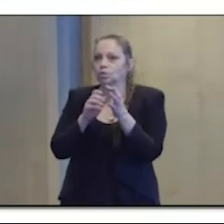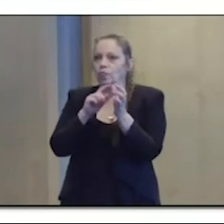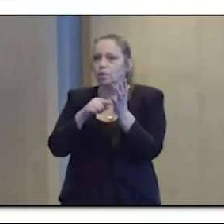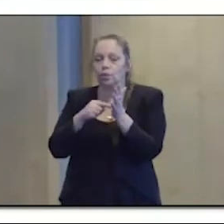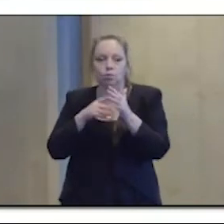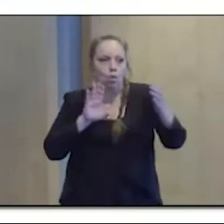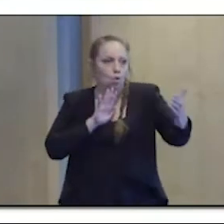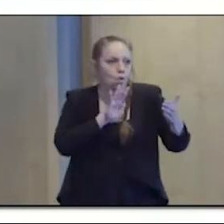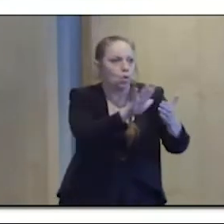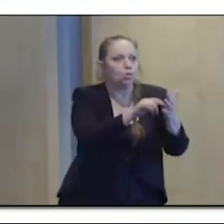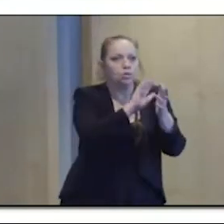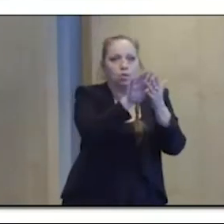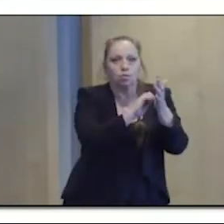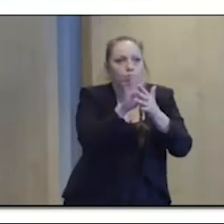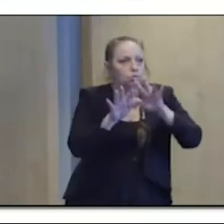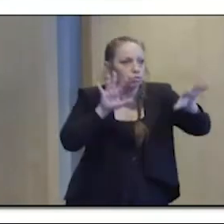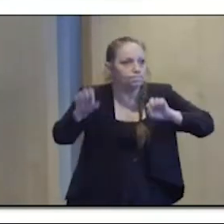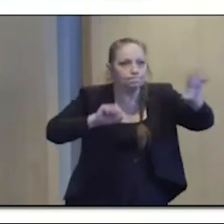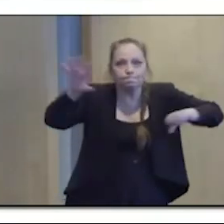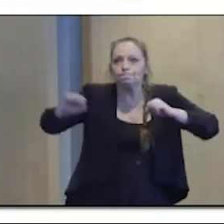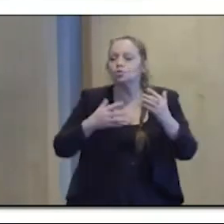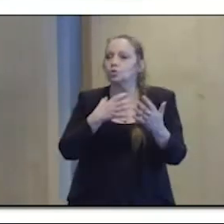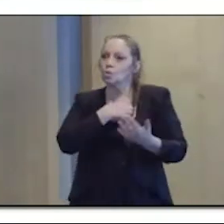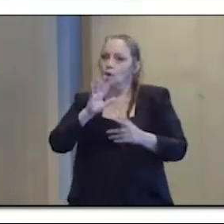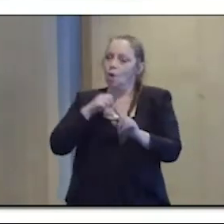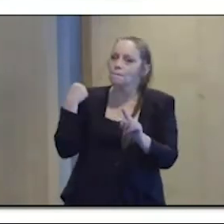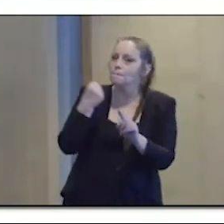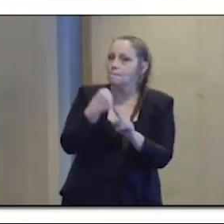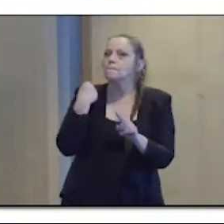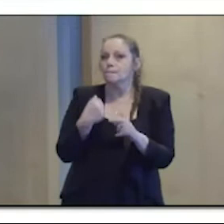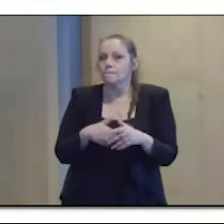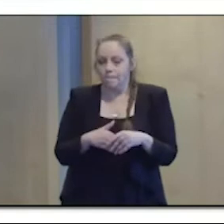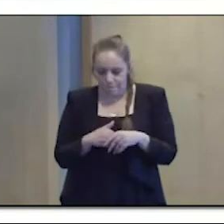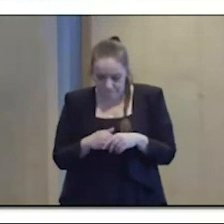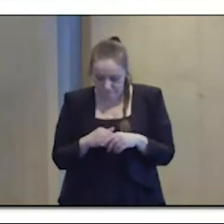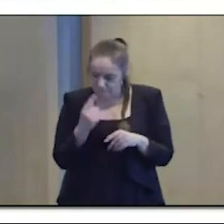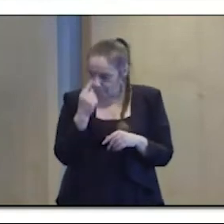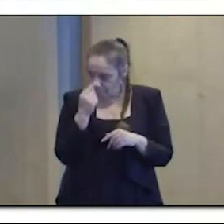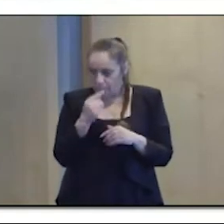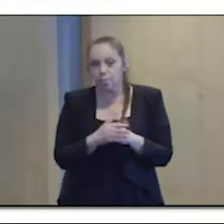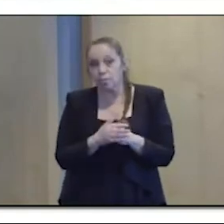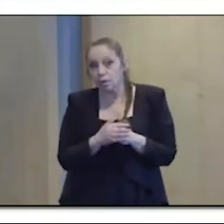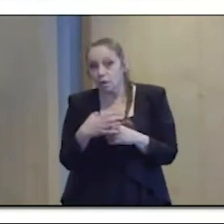and so the potential for impact is greater. We have greater exposure.